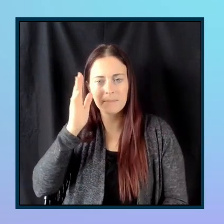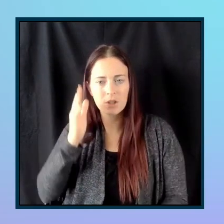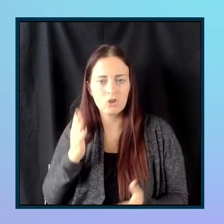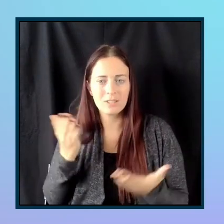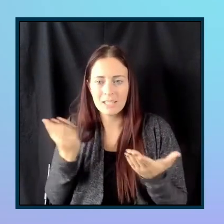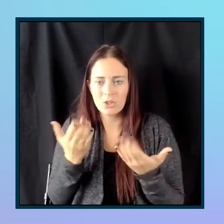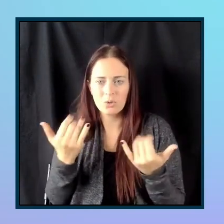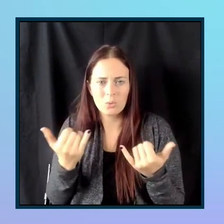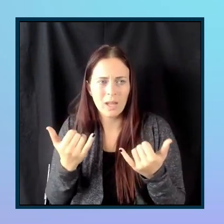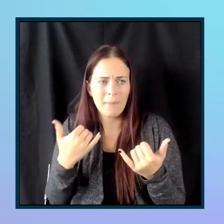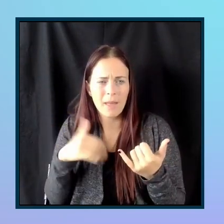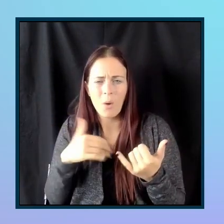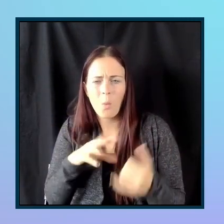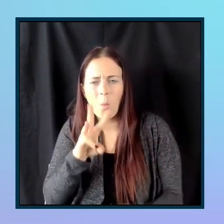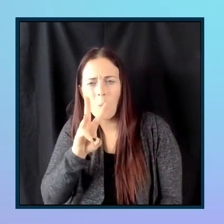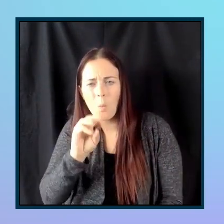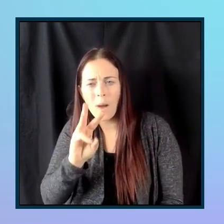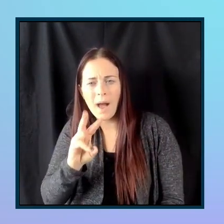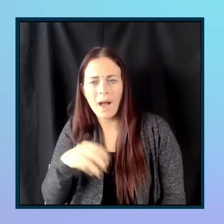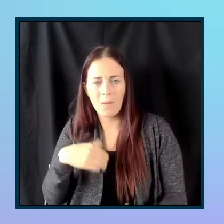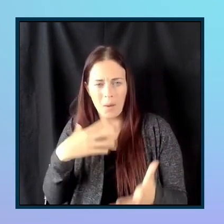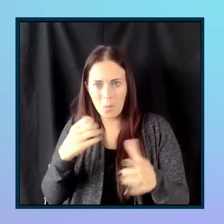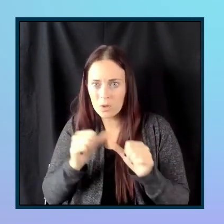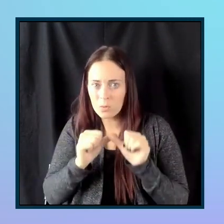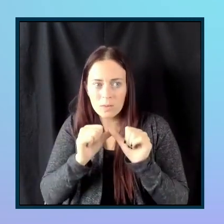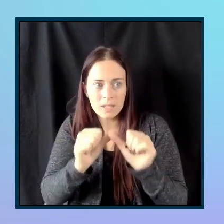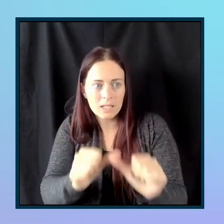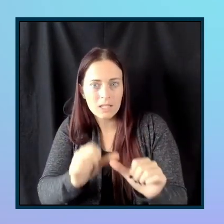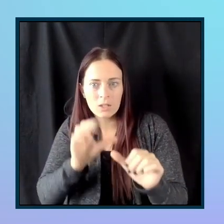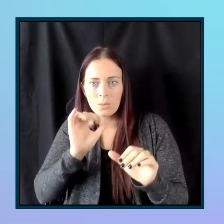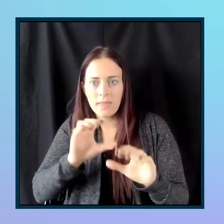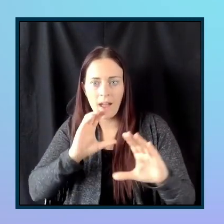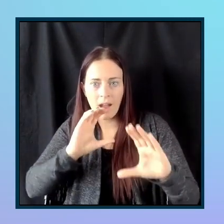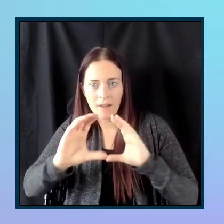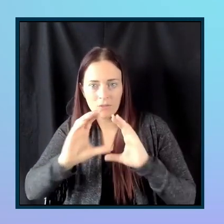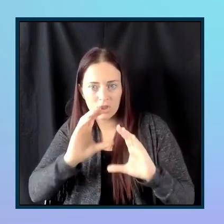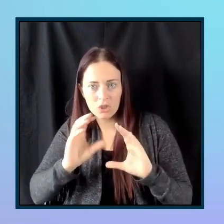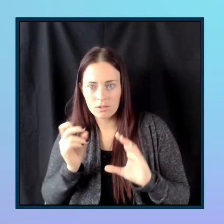"Wow, I really wanna continue this conversation.", connected with them on LinkedIn,